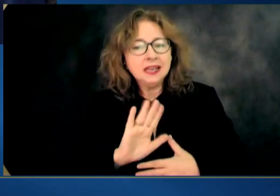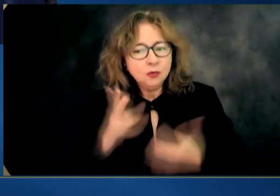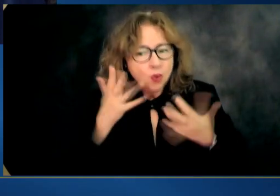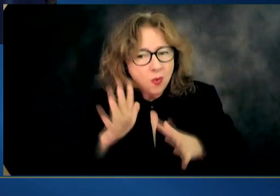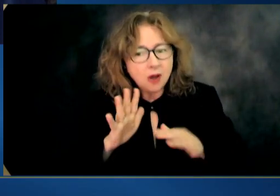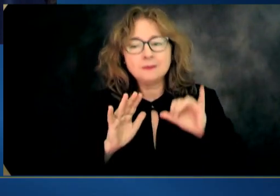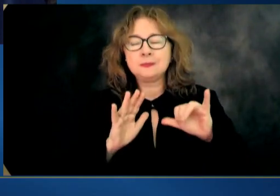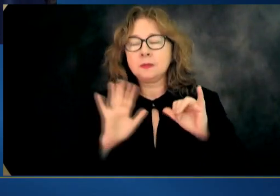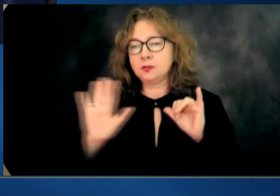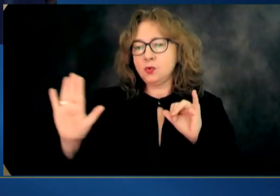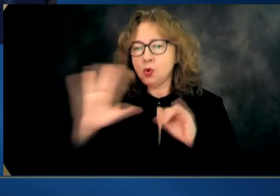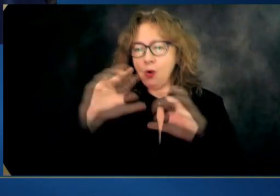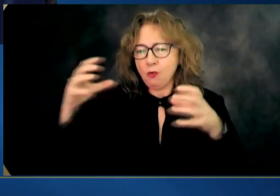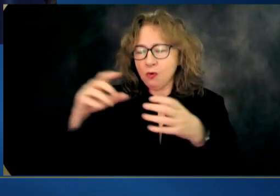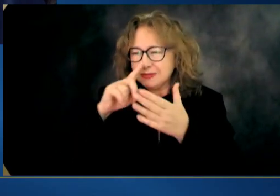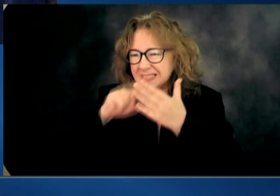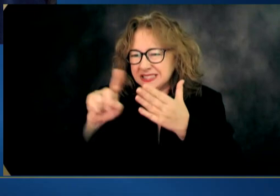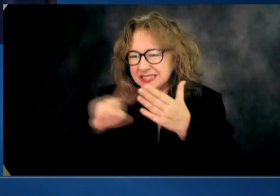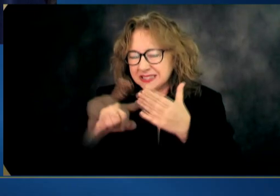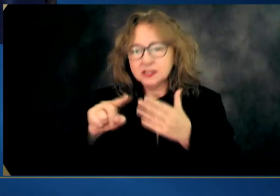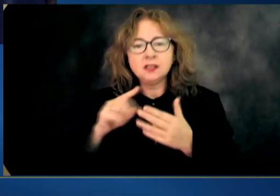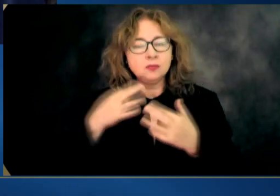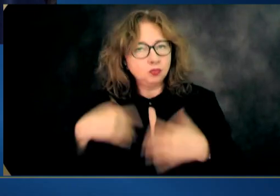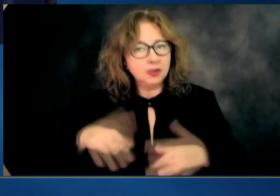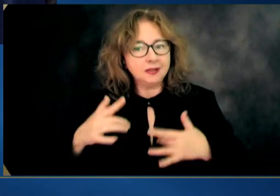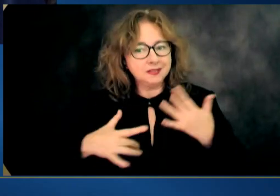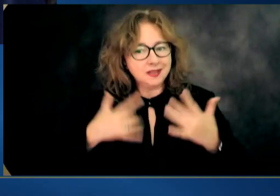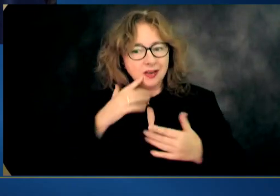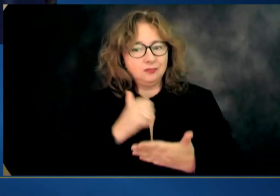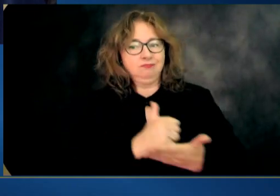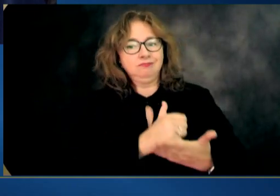for the sickle cell community. And I'm really excited to hear about that work.